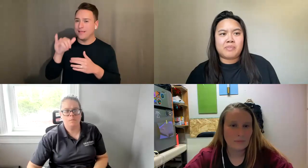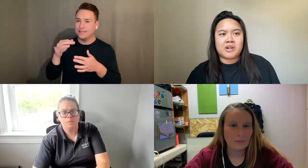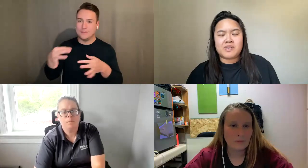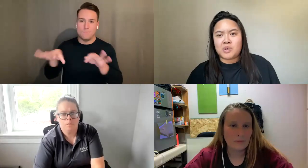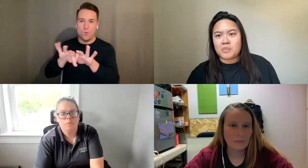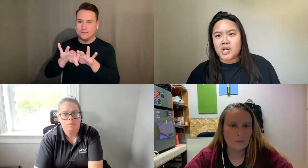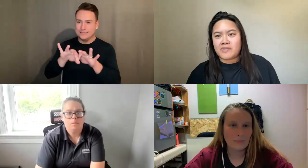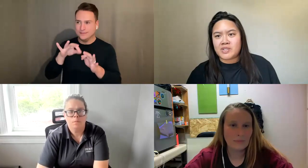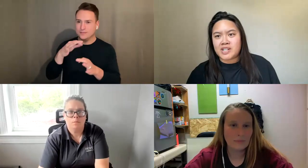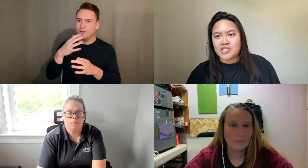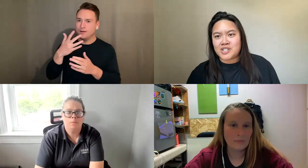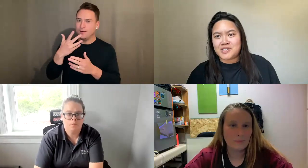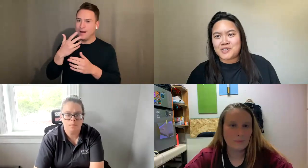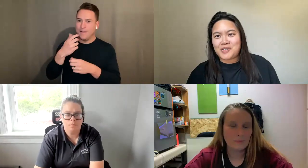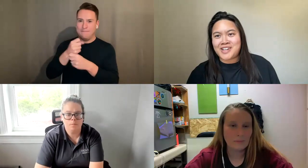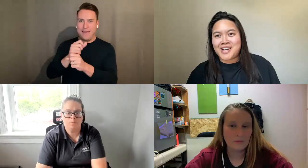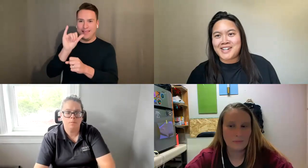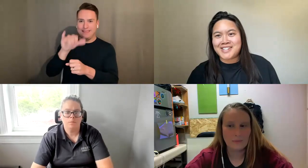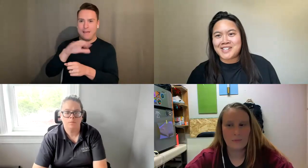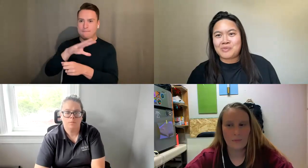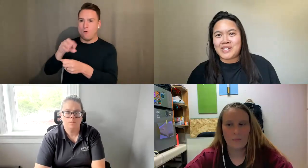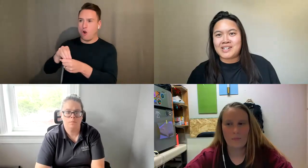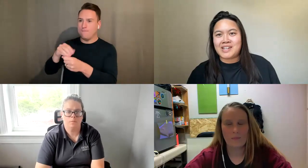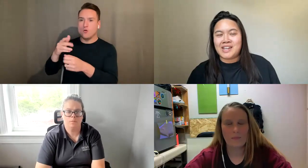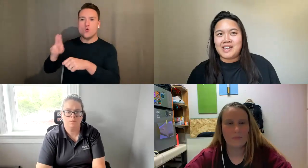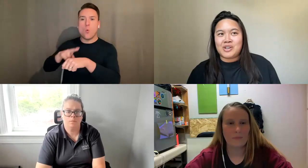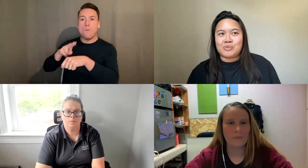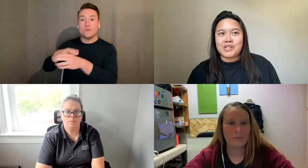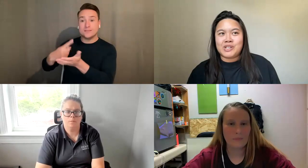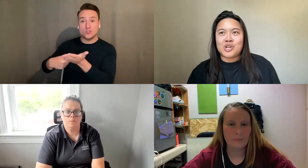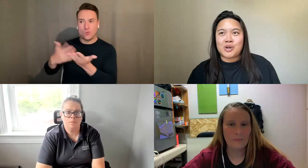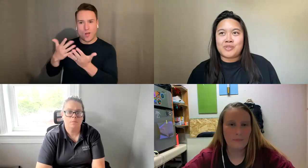make it part of the normal conversation and to start young so that we can really show